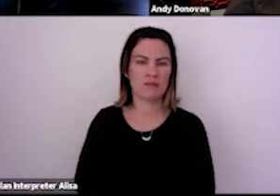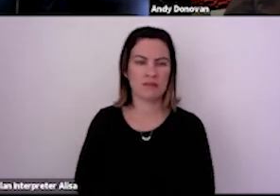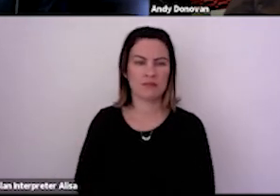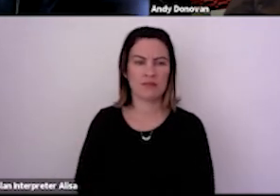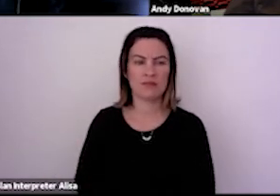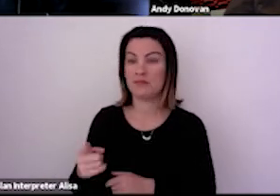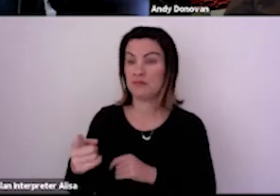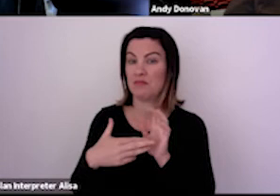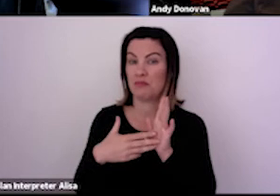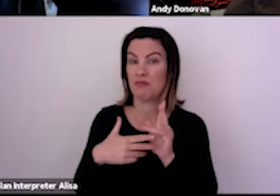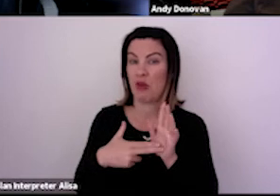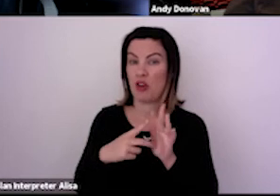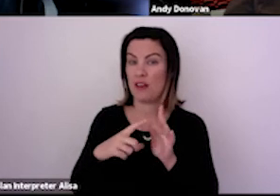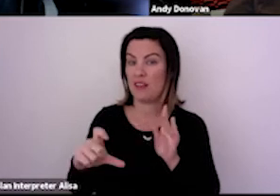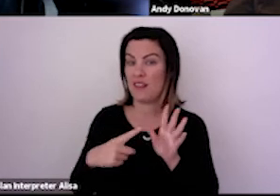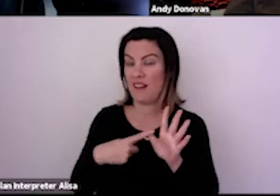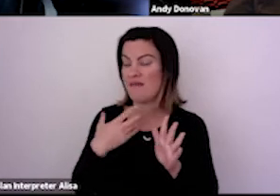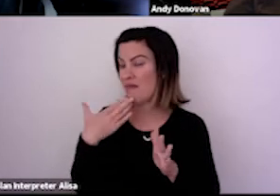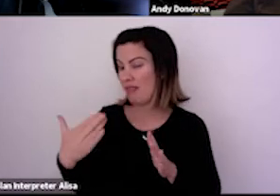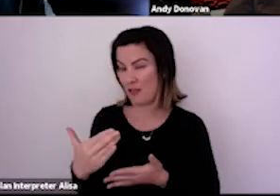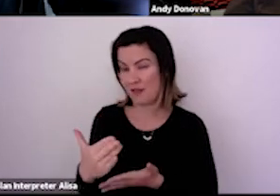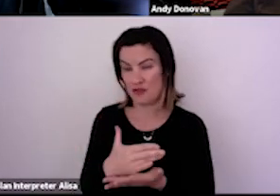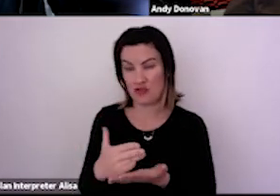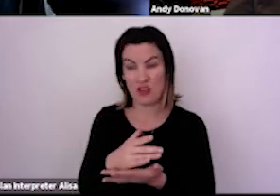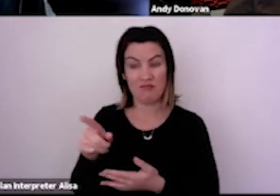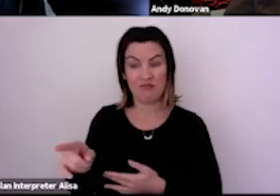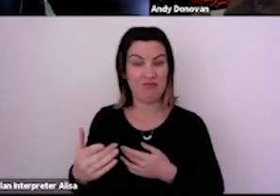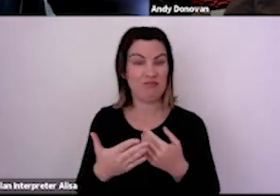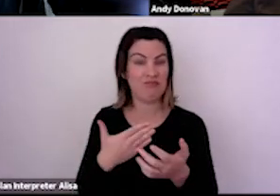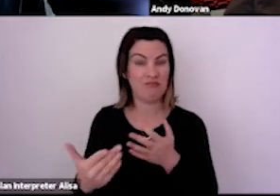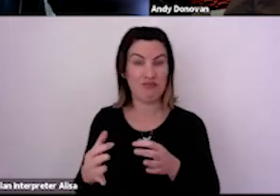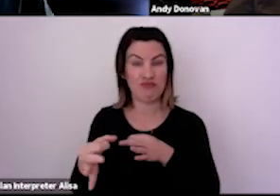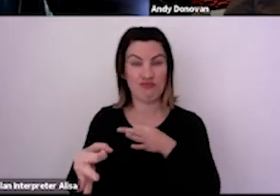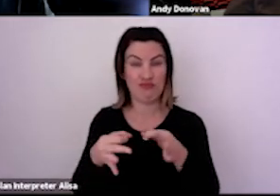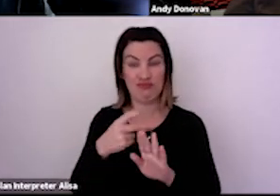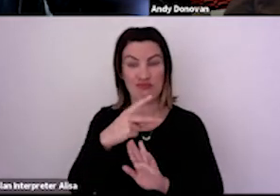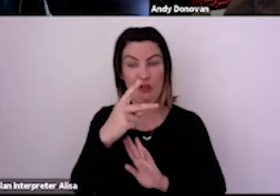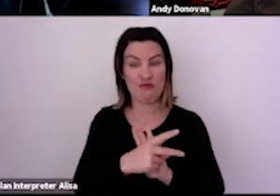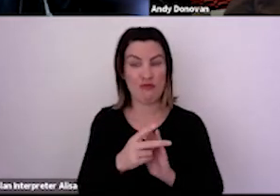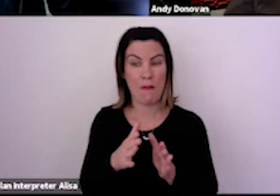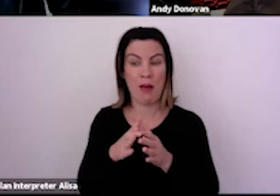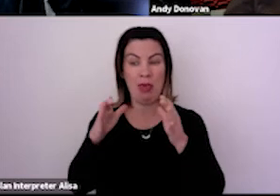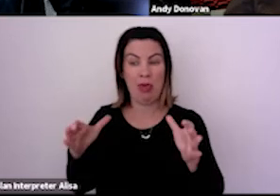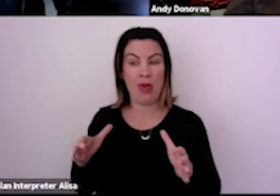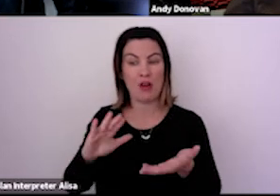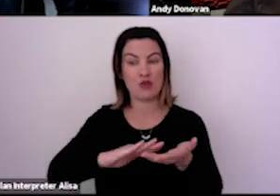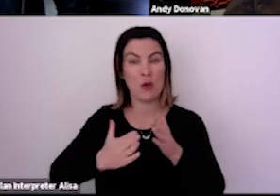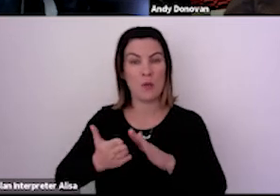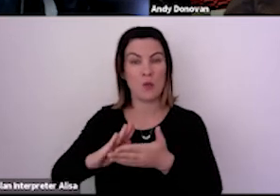they have essentially programmed a large community gala in October with an orchestra and chorus. Are learntle